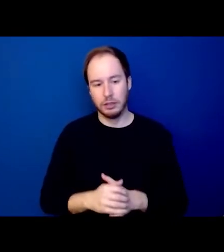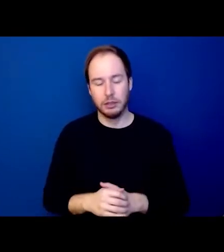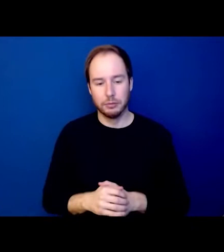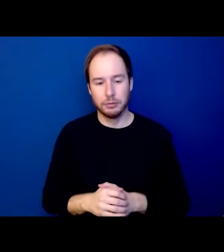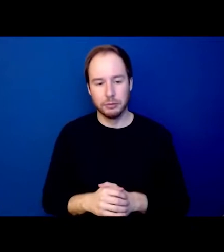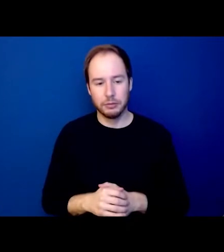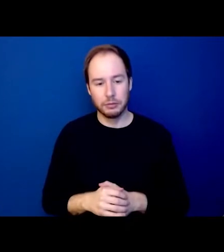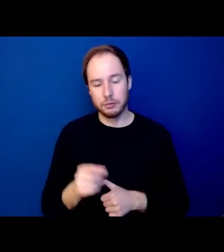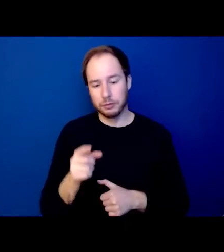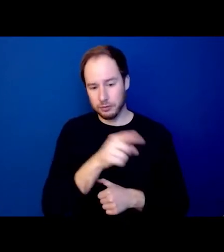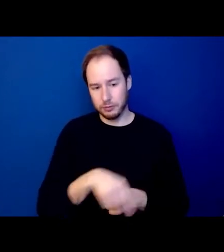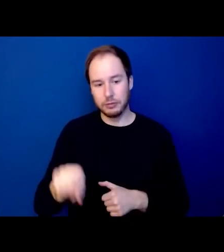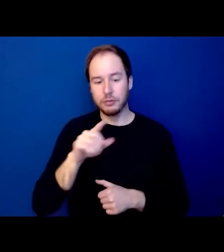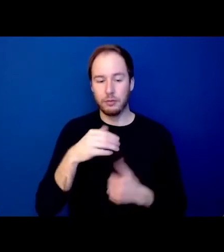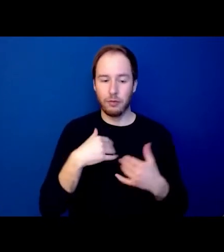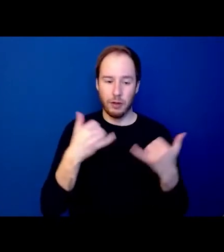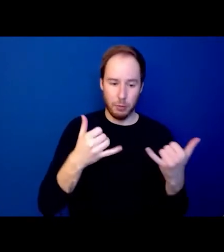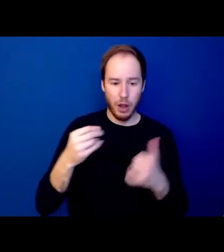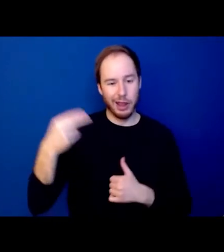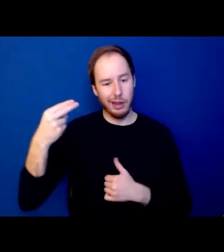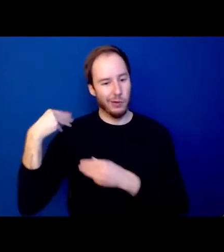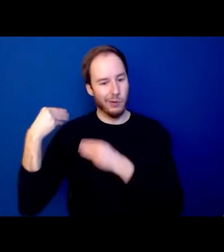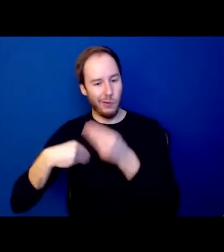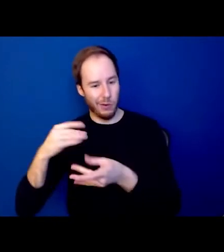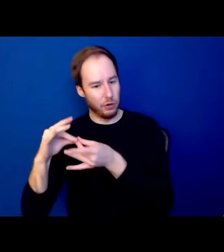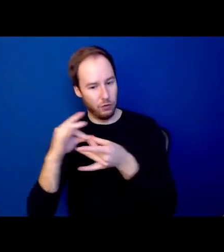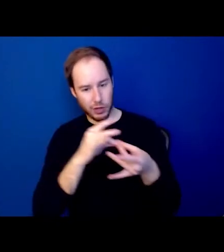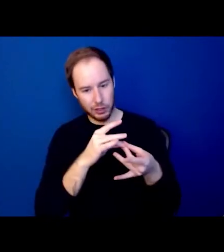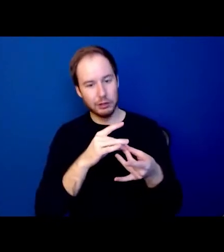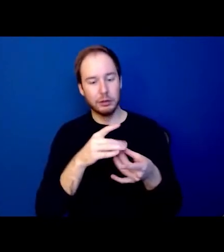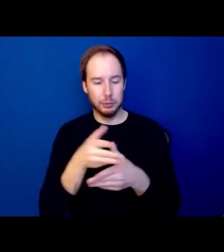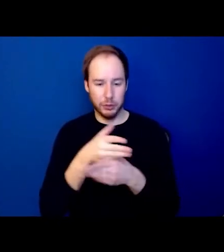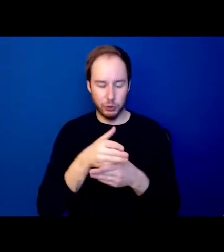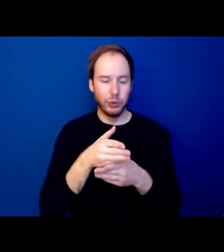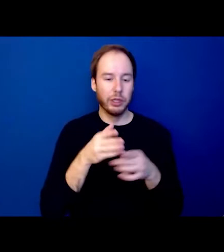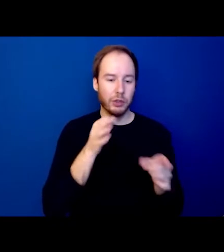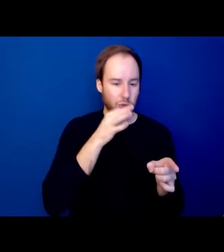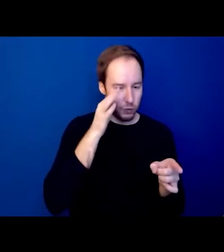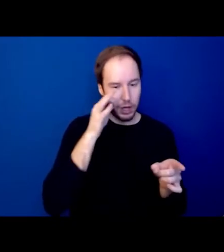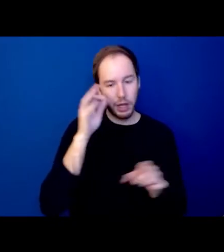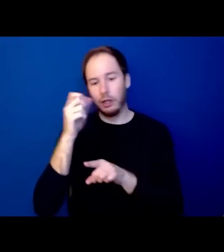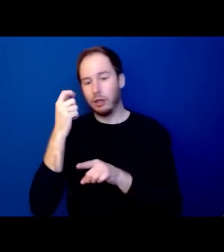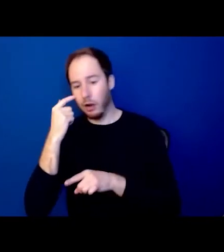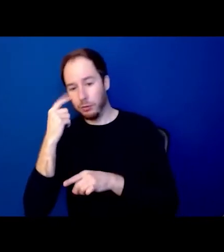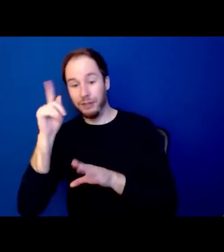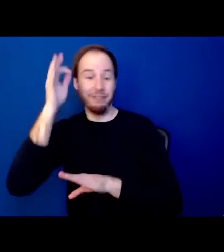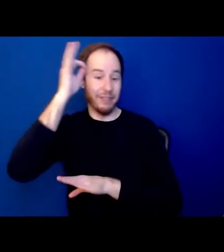So these are both moderate and historic relationships between the tribal governments, the federal government and state governments,